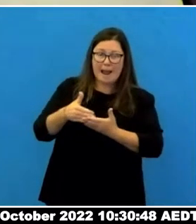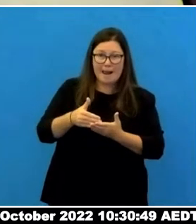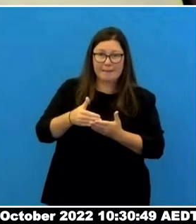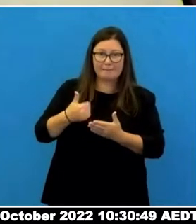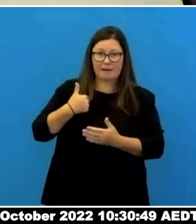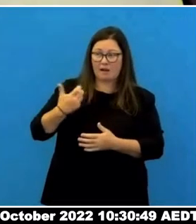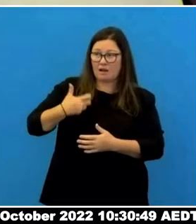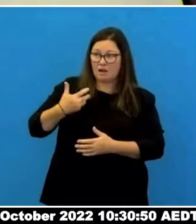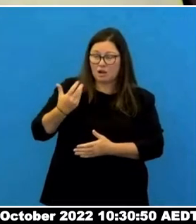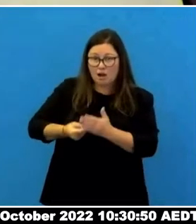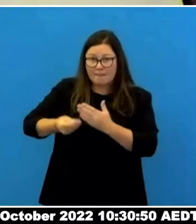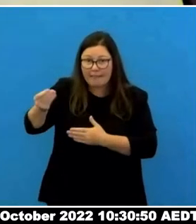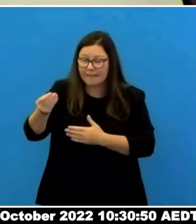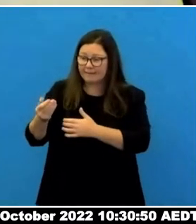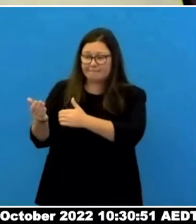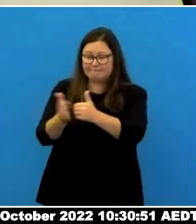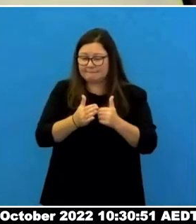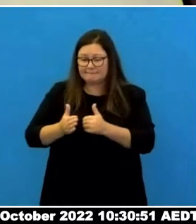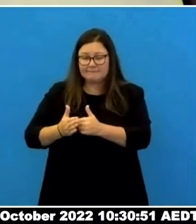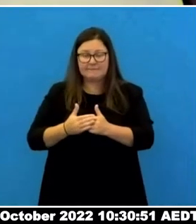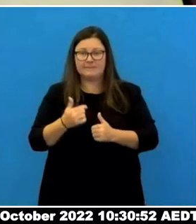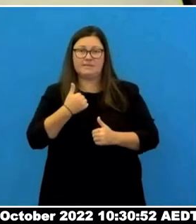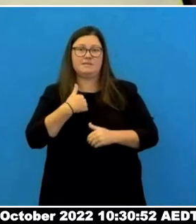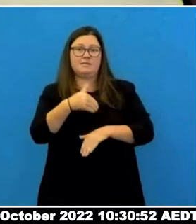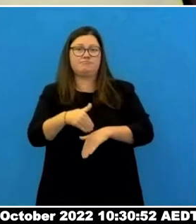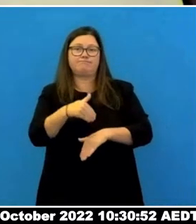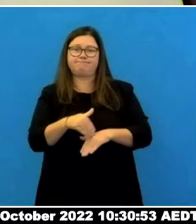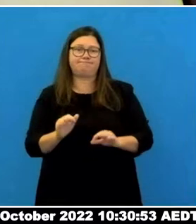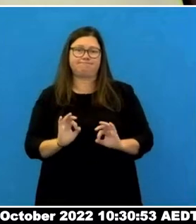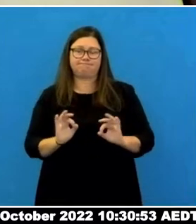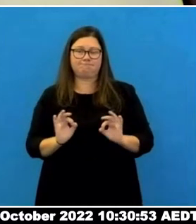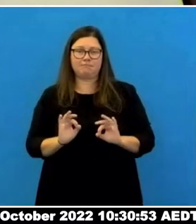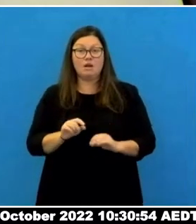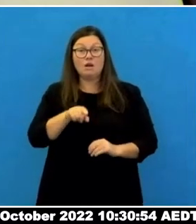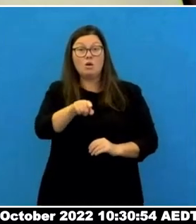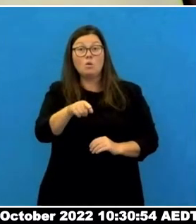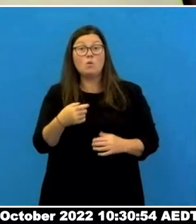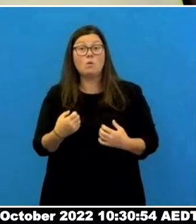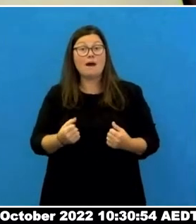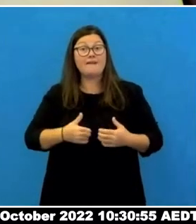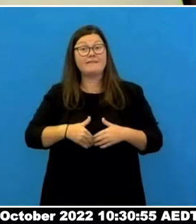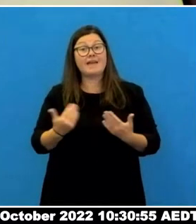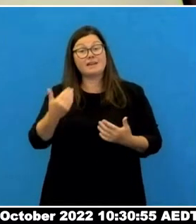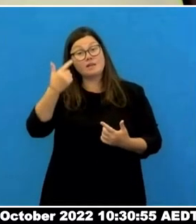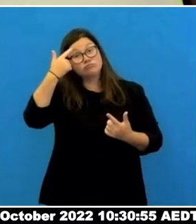to the Australian Human Rights Commission. Did you have any particular proposals or suggestions